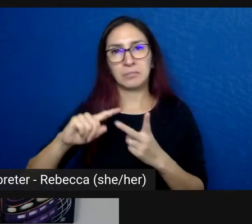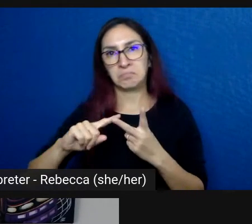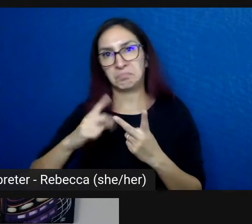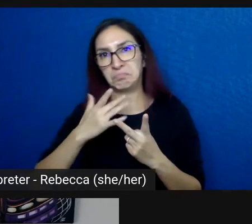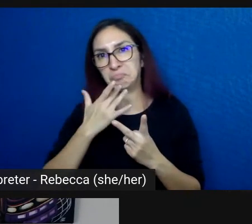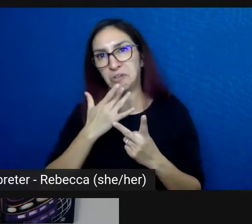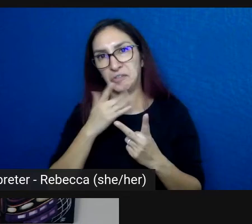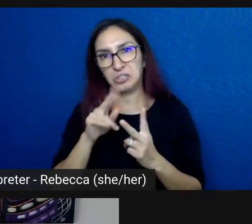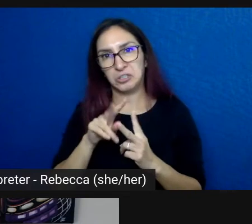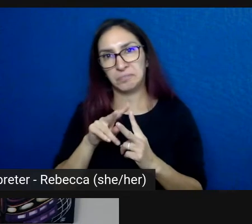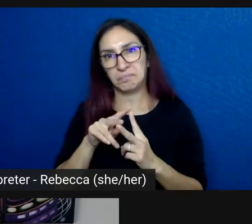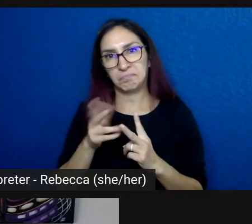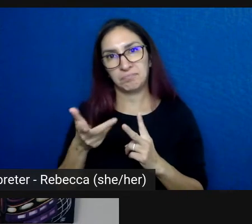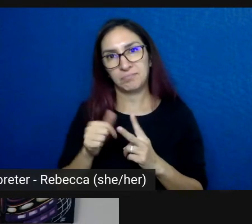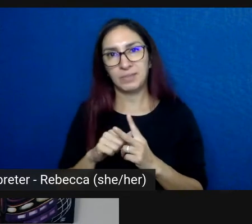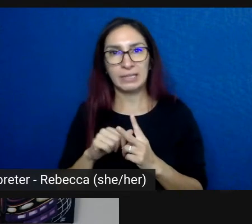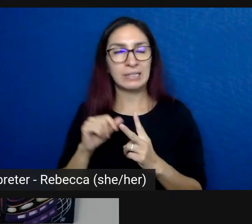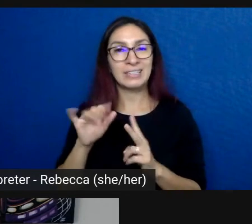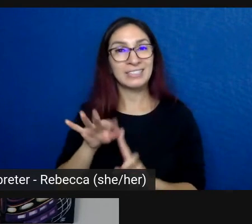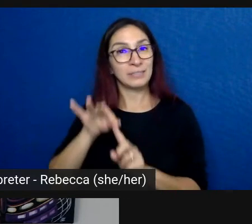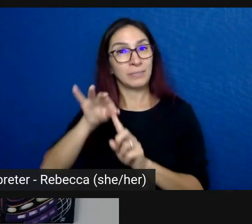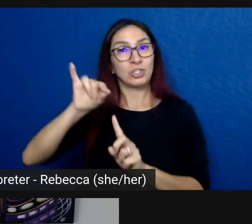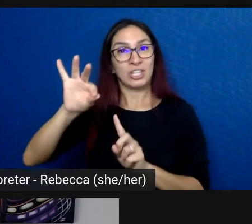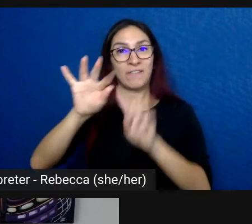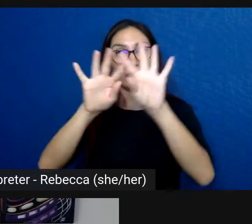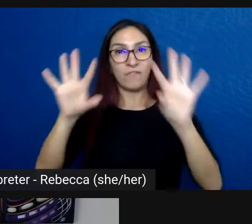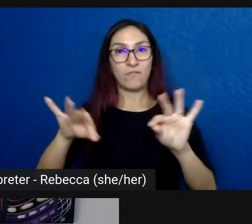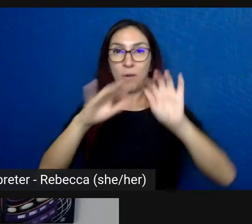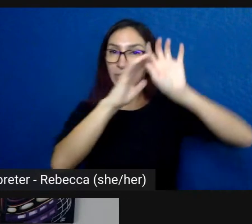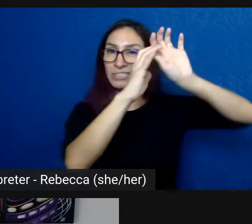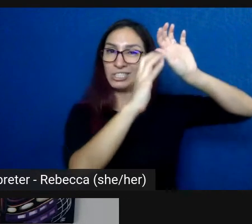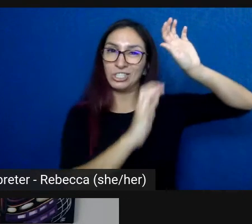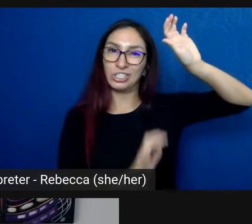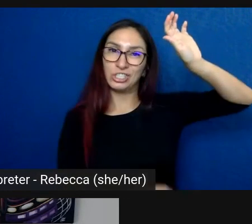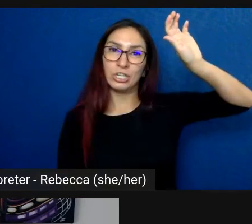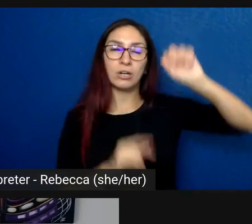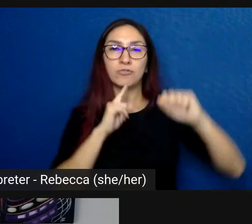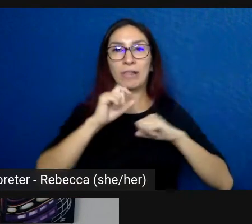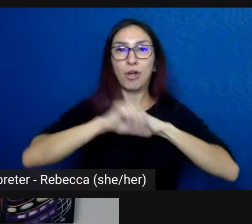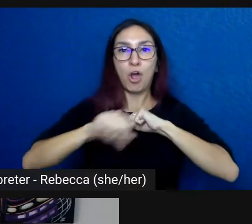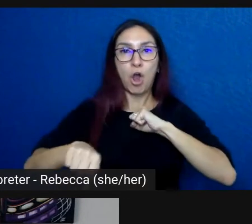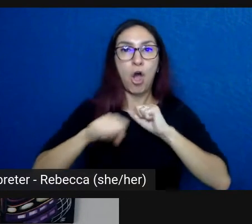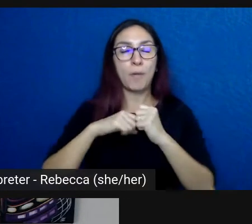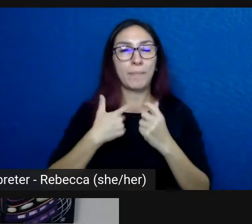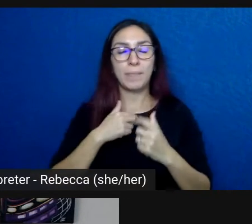Especially if the form is really long, we might want to get to the close button quick and give the option.